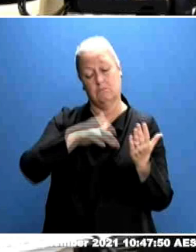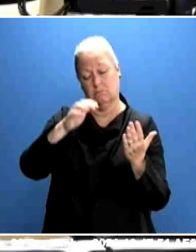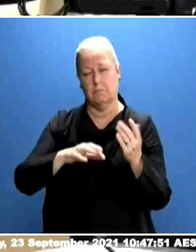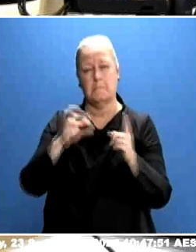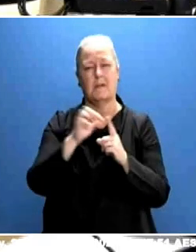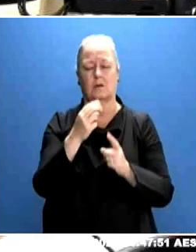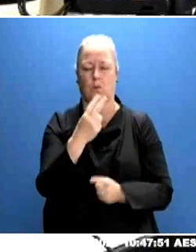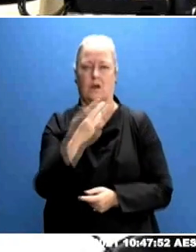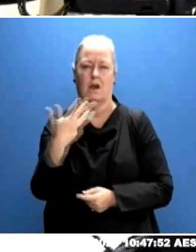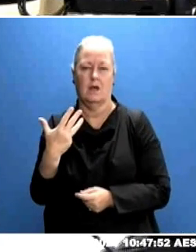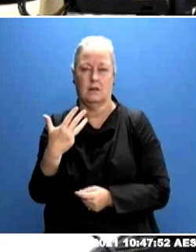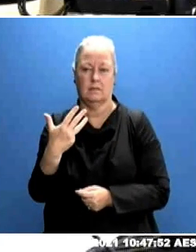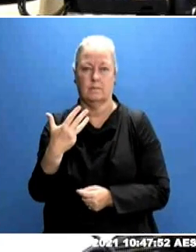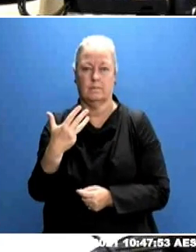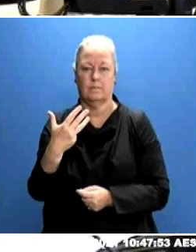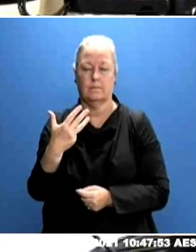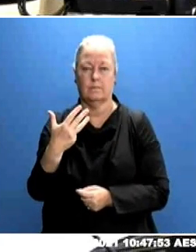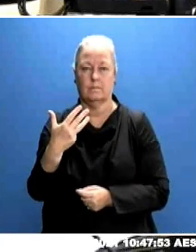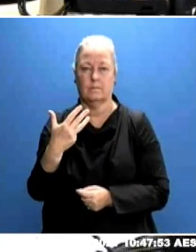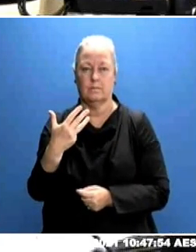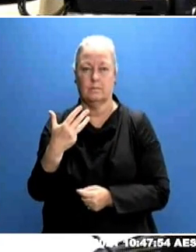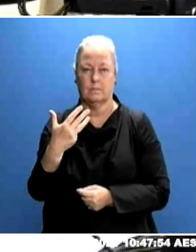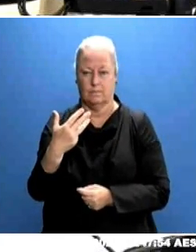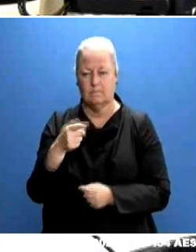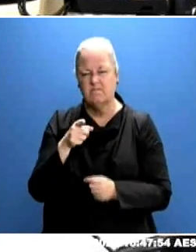which is just in the summary introduction section.